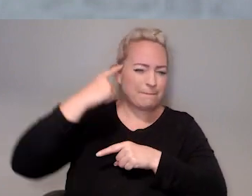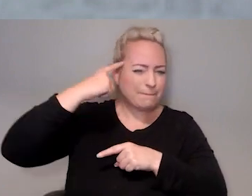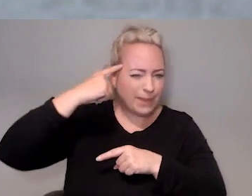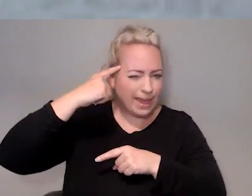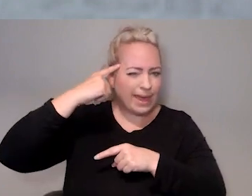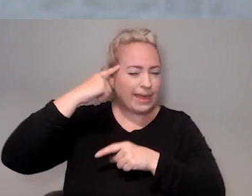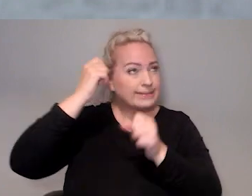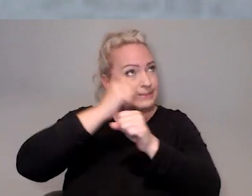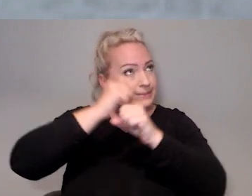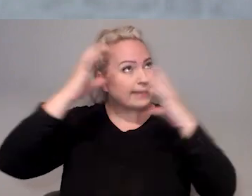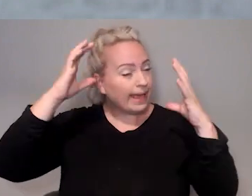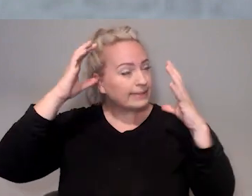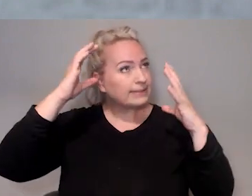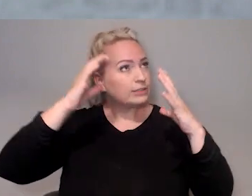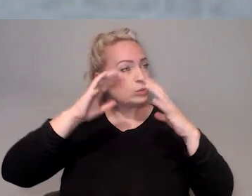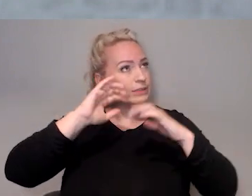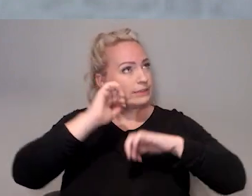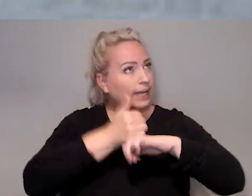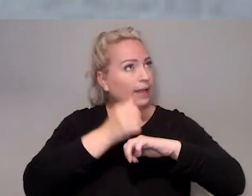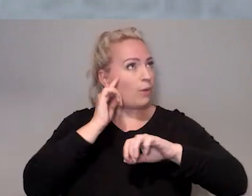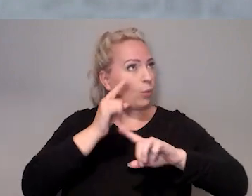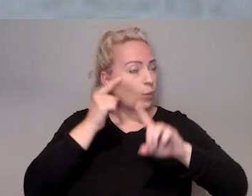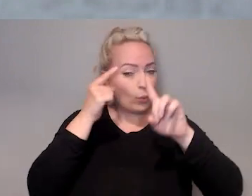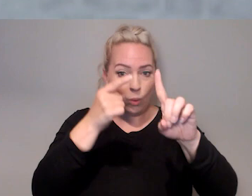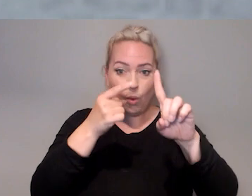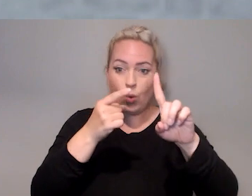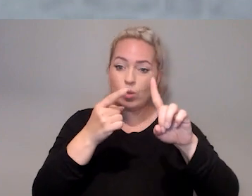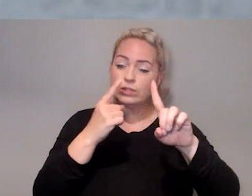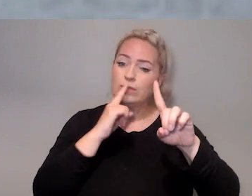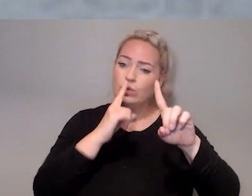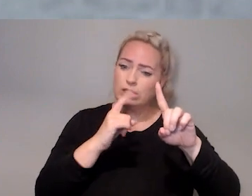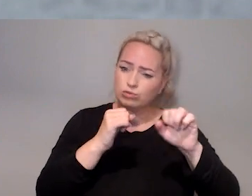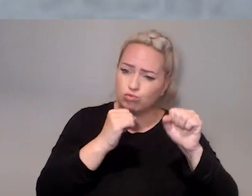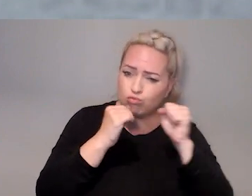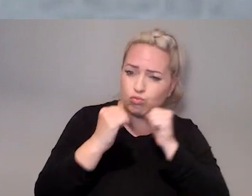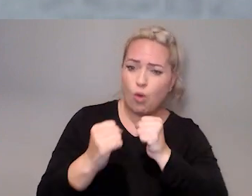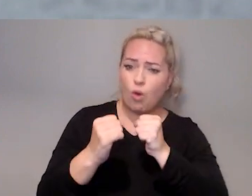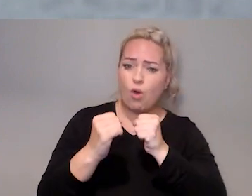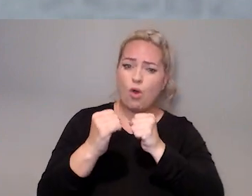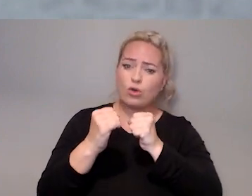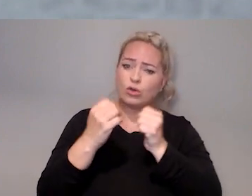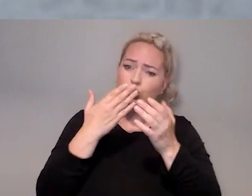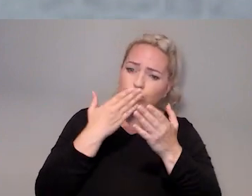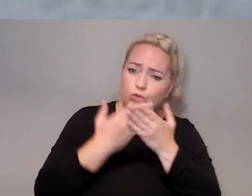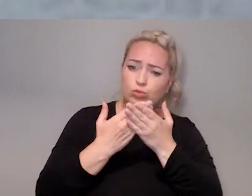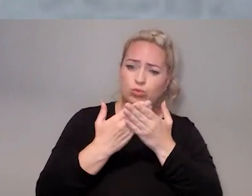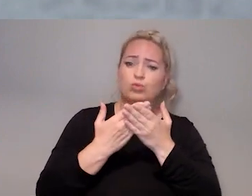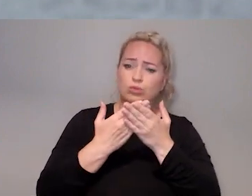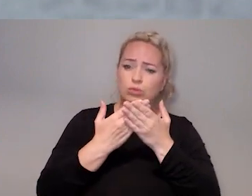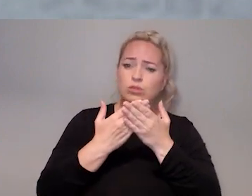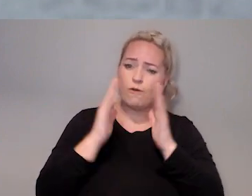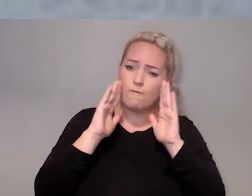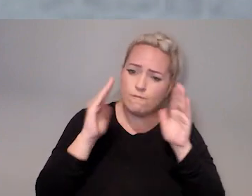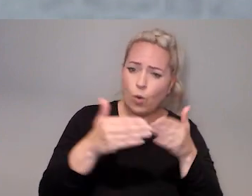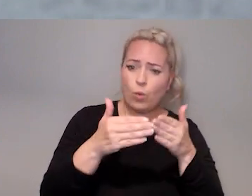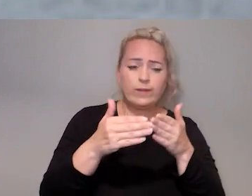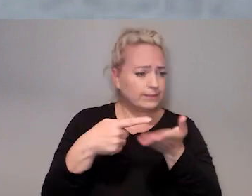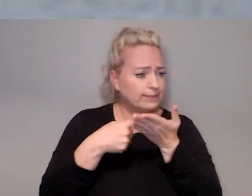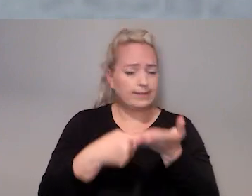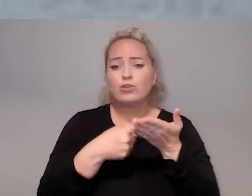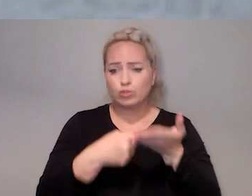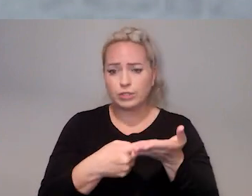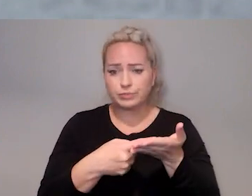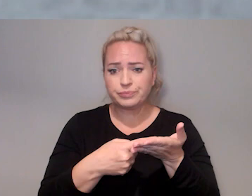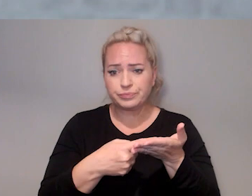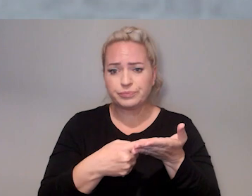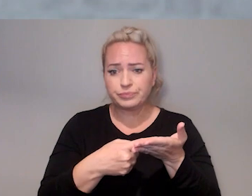to to figure out those goals and and to really have solid informed um focused discussion uh so I